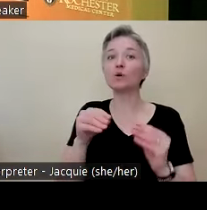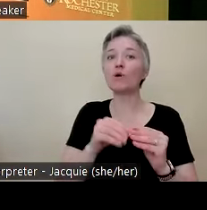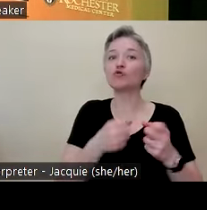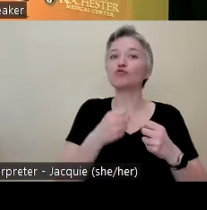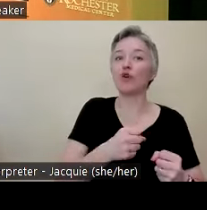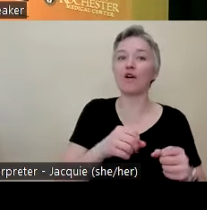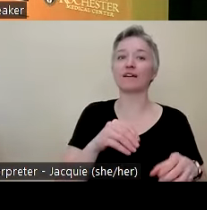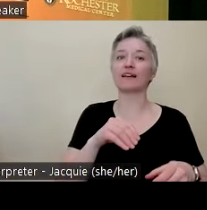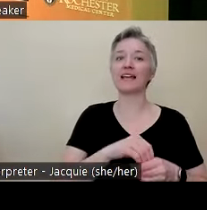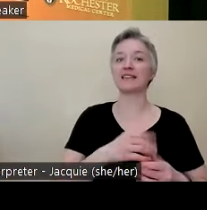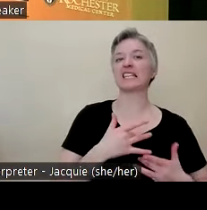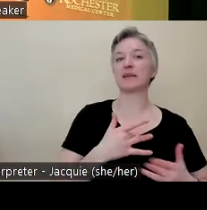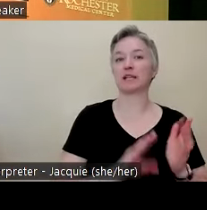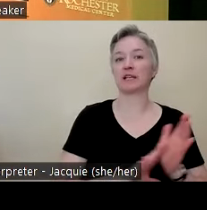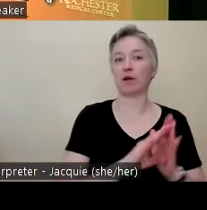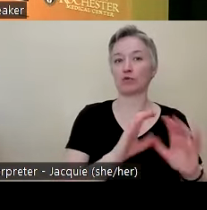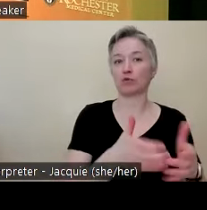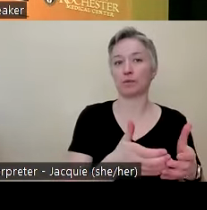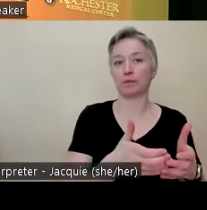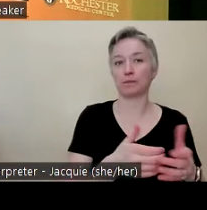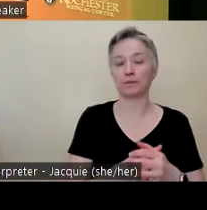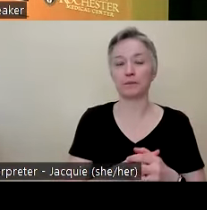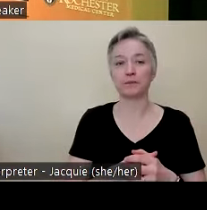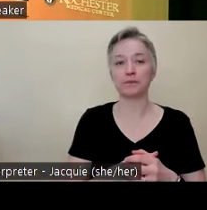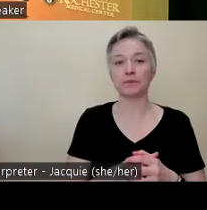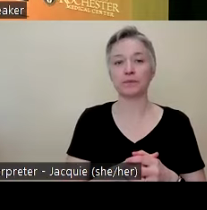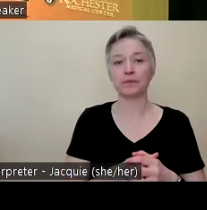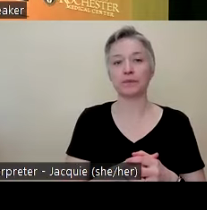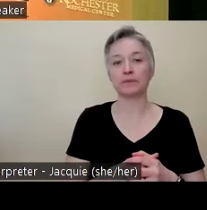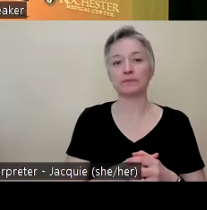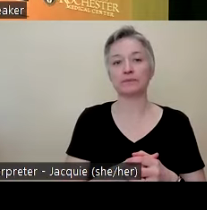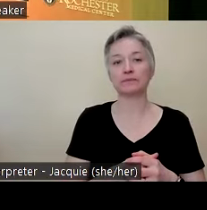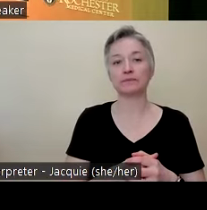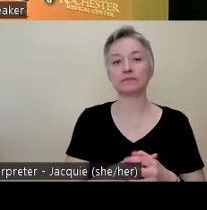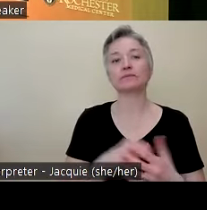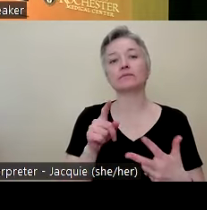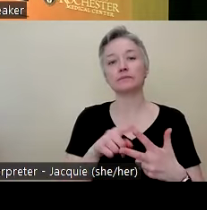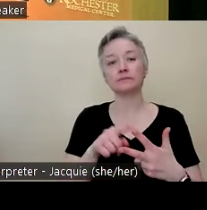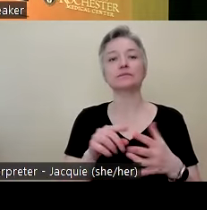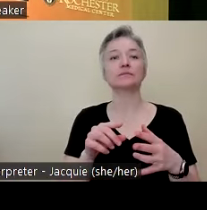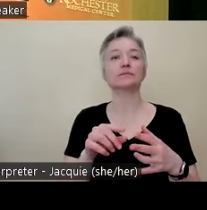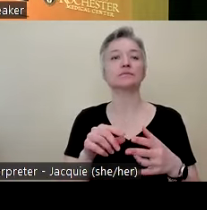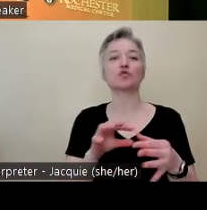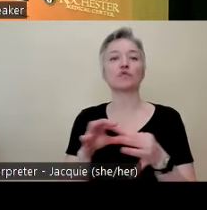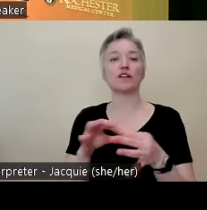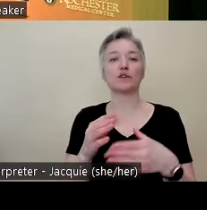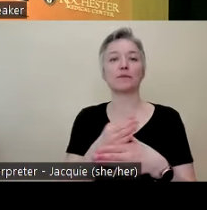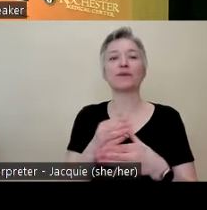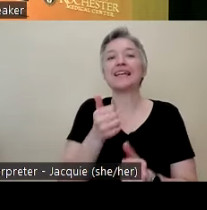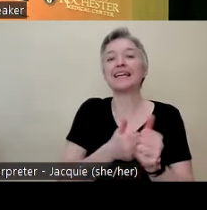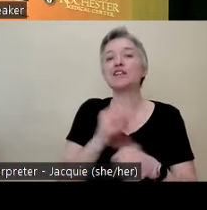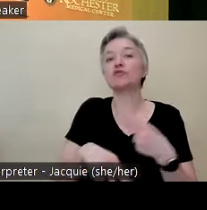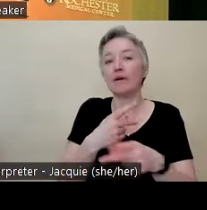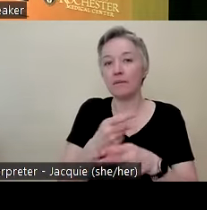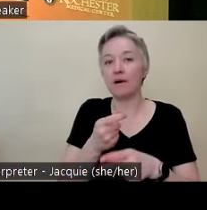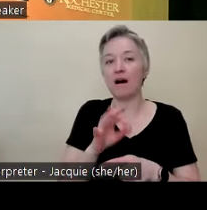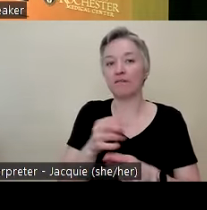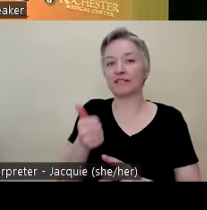group here we're looking at the relationship between each form of self-regulation and and